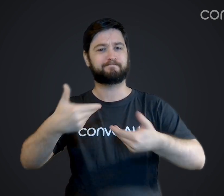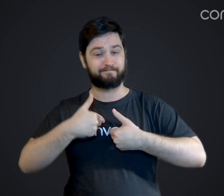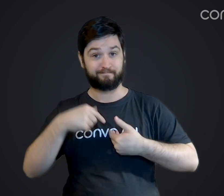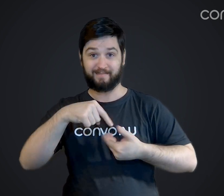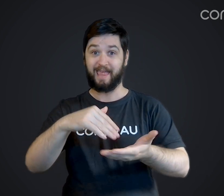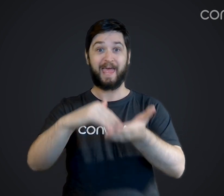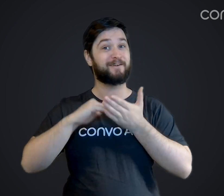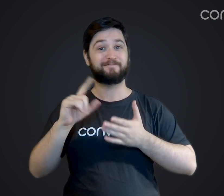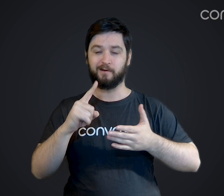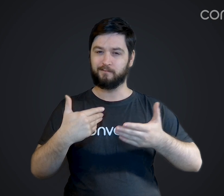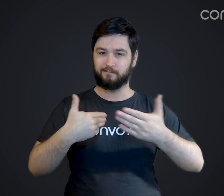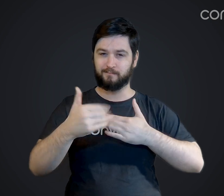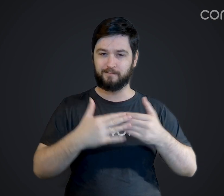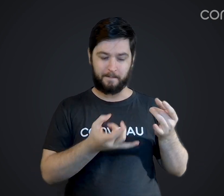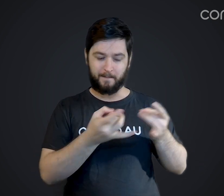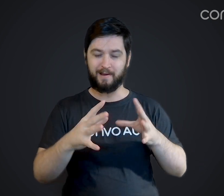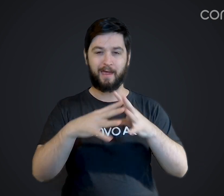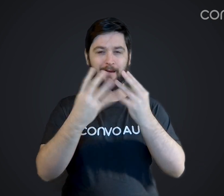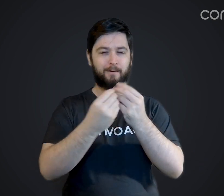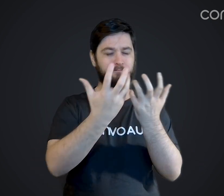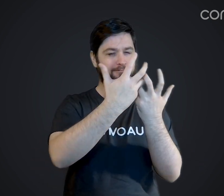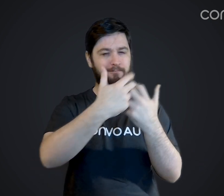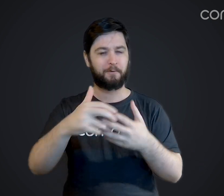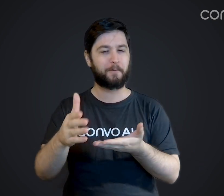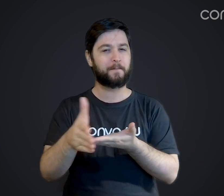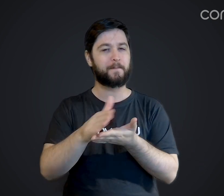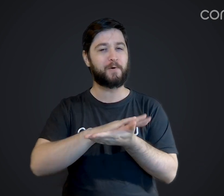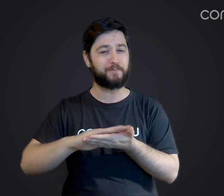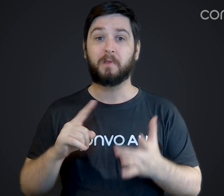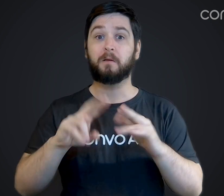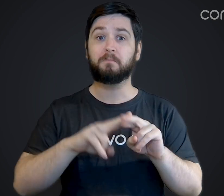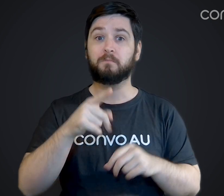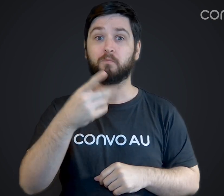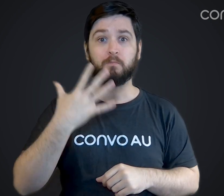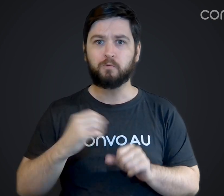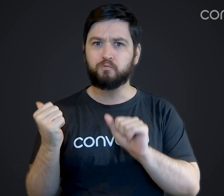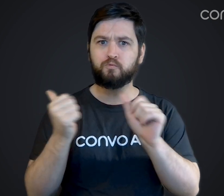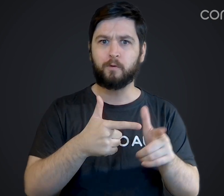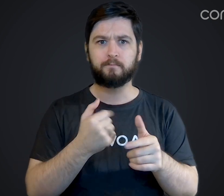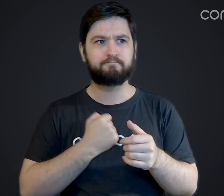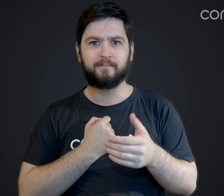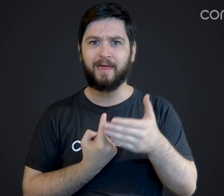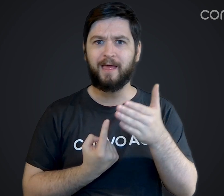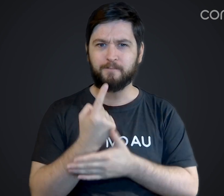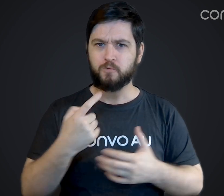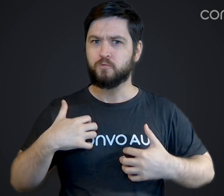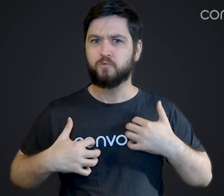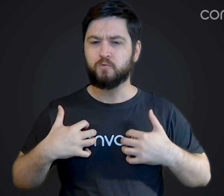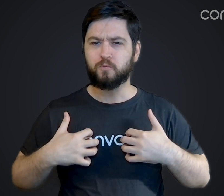to enhance our management and preparation for future events. If you plan to attend the event,